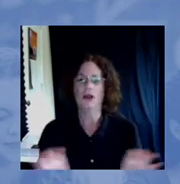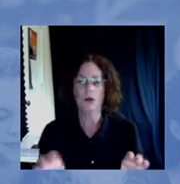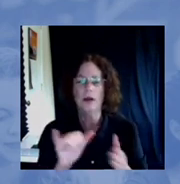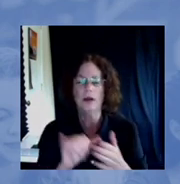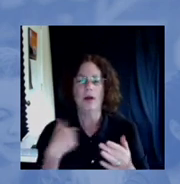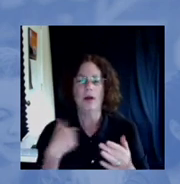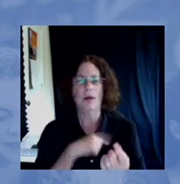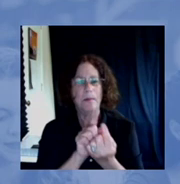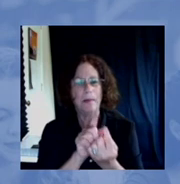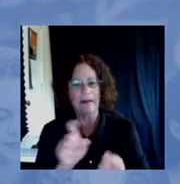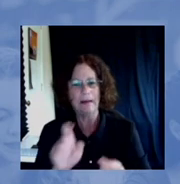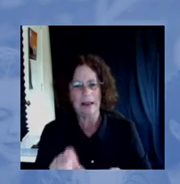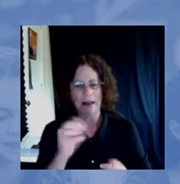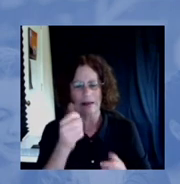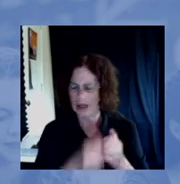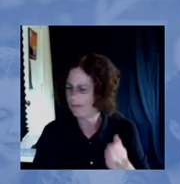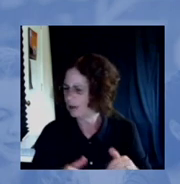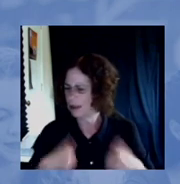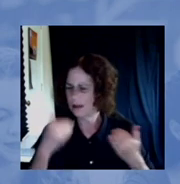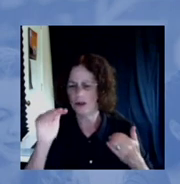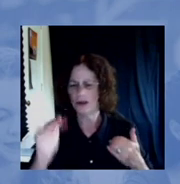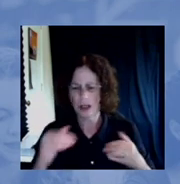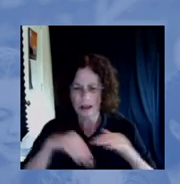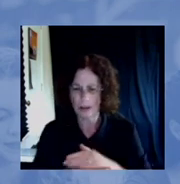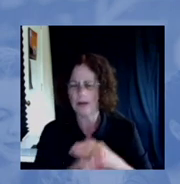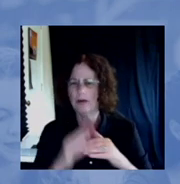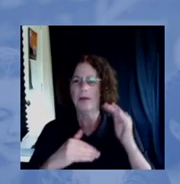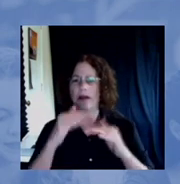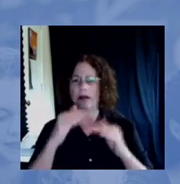EVERY YOUNGSTER THAT WALKS INTO THAT BUILDING BUT LOOKING AT IT THROUGH THE LENS OF AN ADMINISTRATOR,